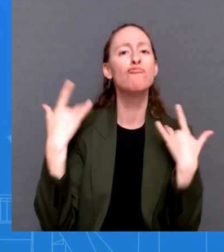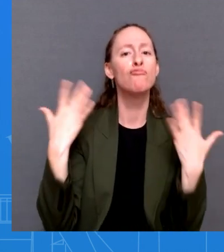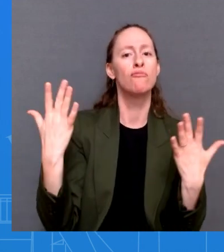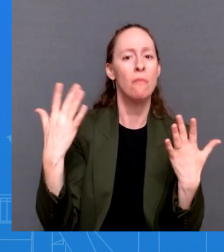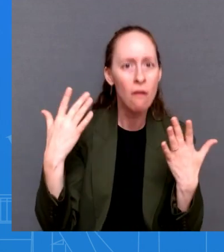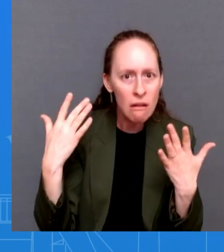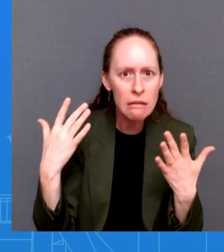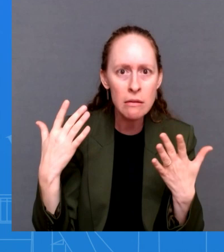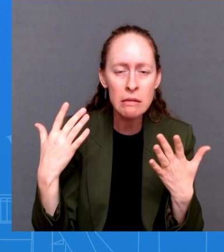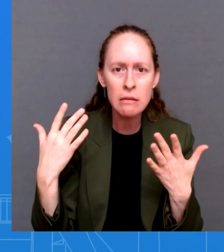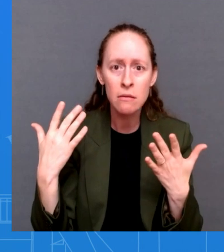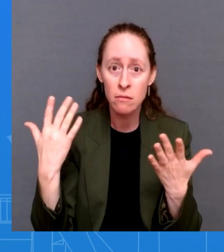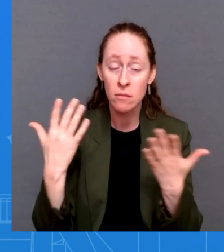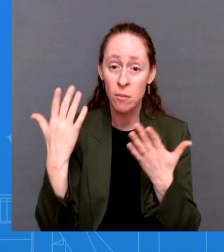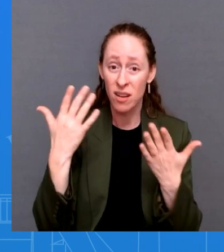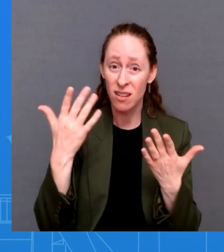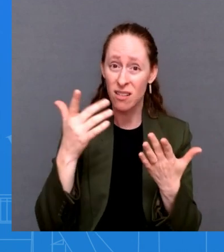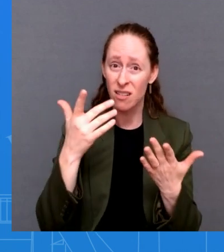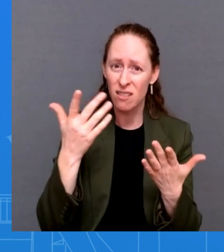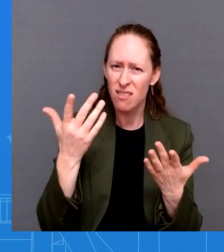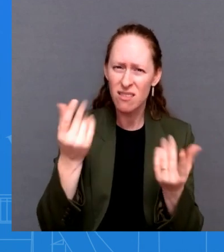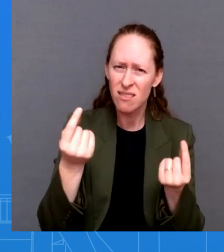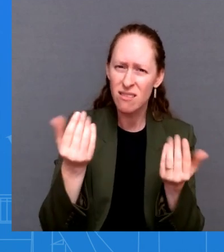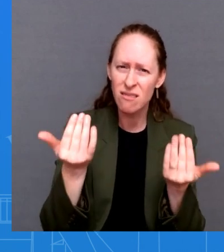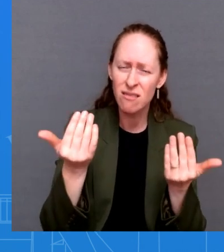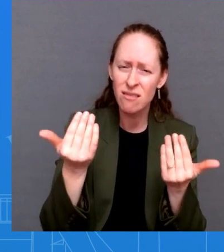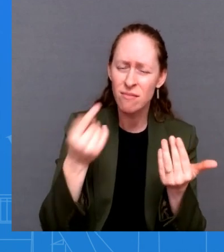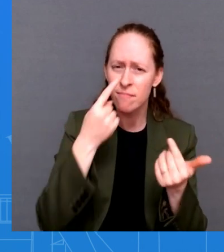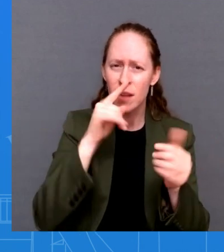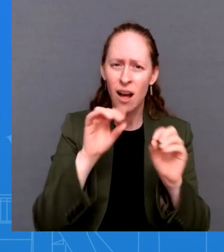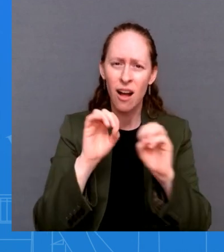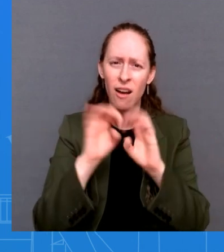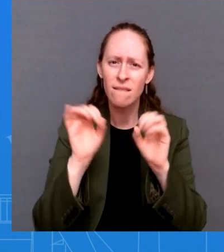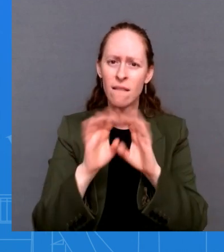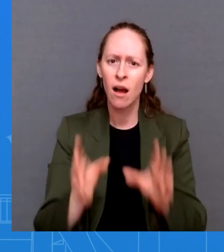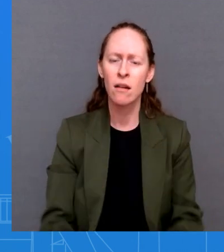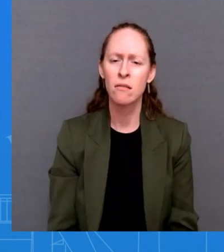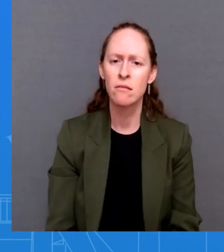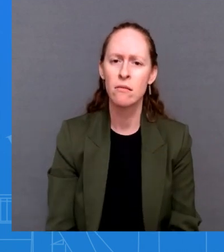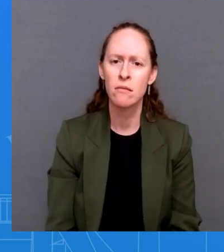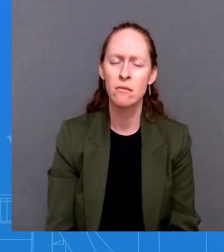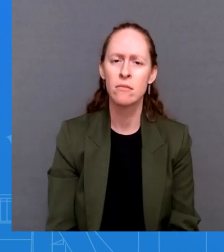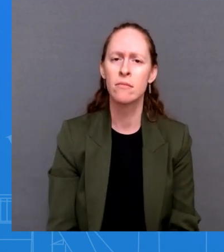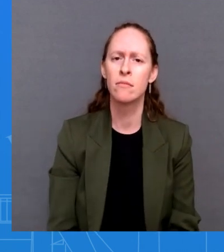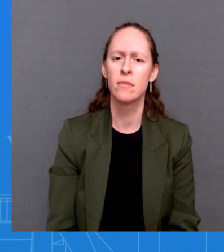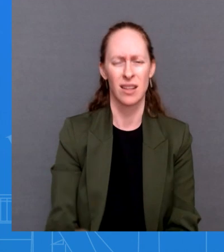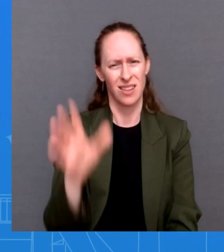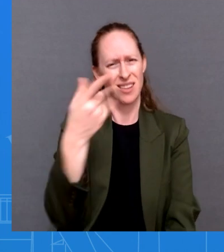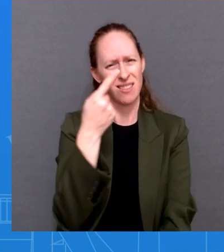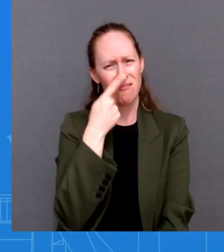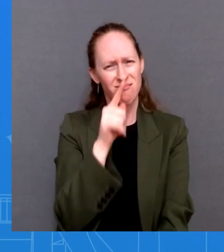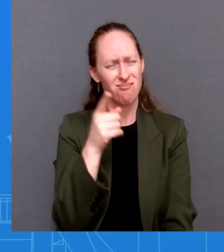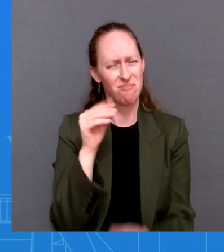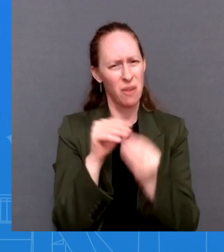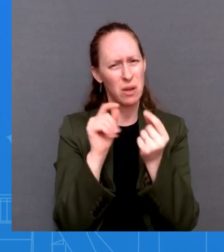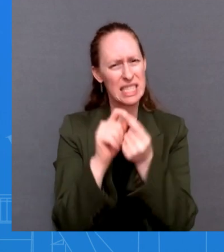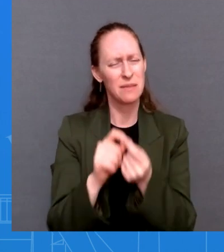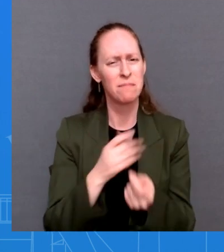to administer those second shots? I was just wondering if you could provide more detail there. Thanks. Mr. Fenton: Dr. Walensky, do you want to take that one?